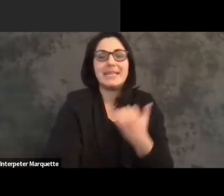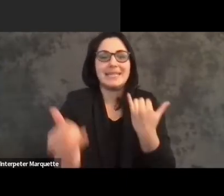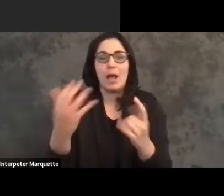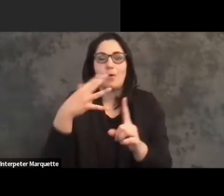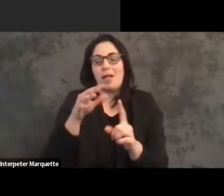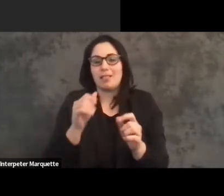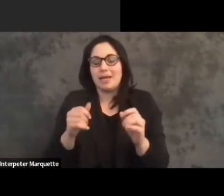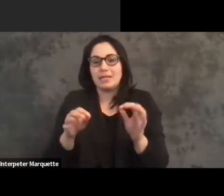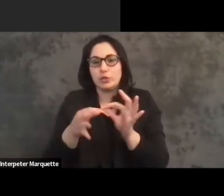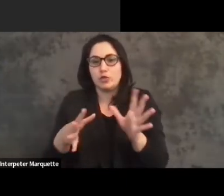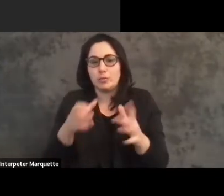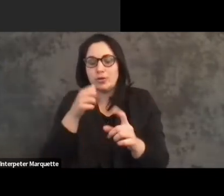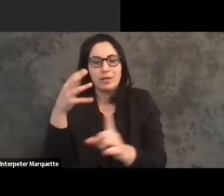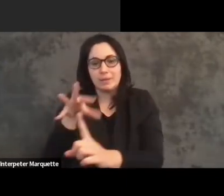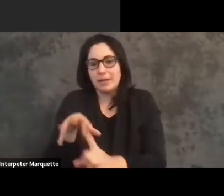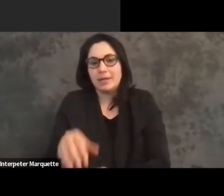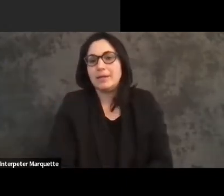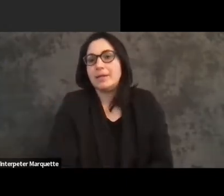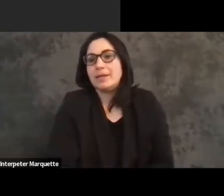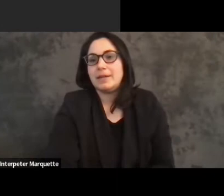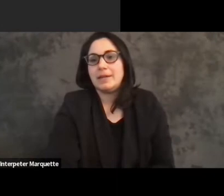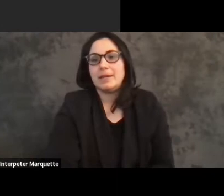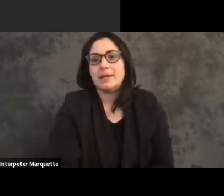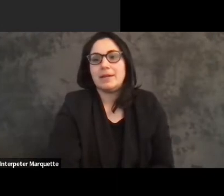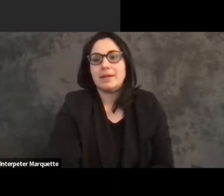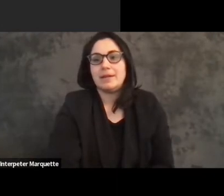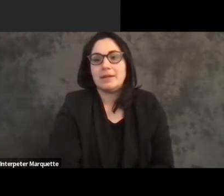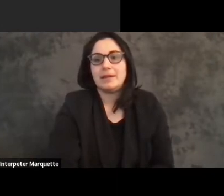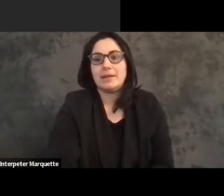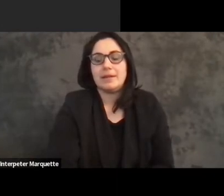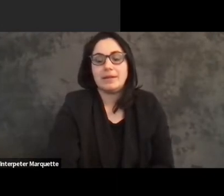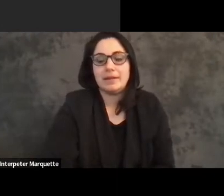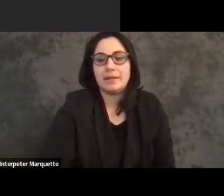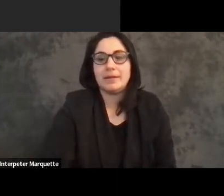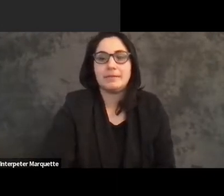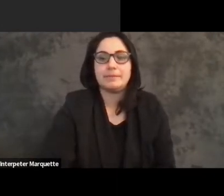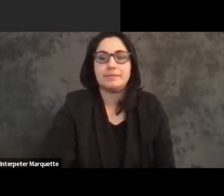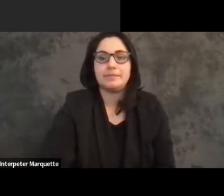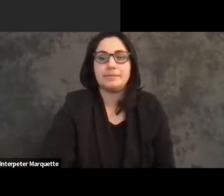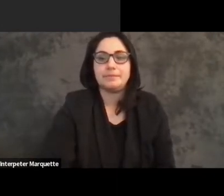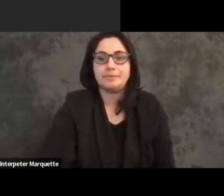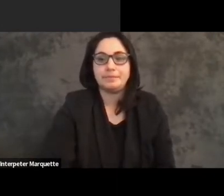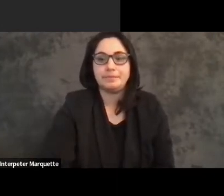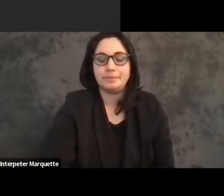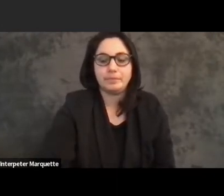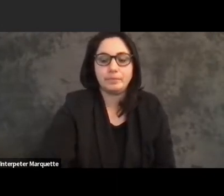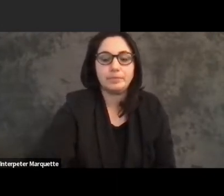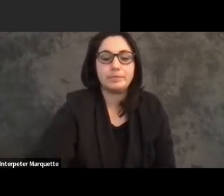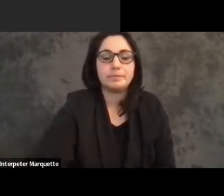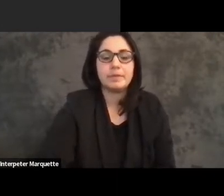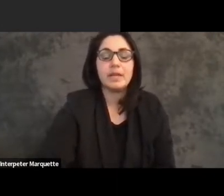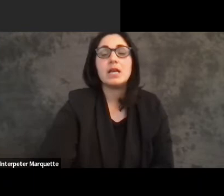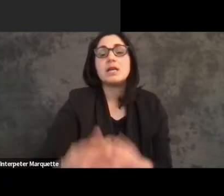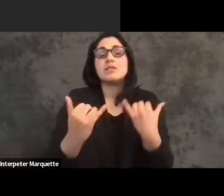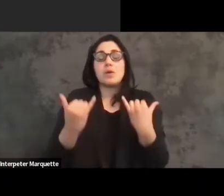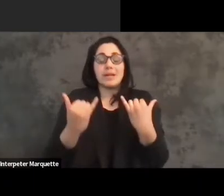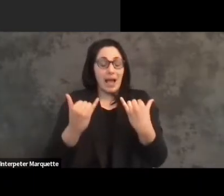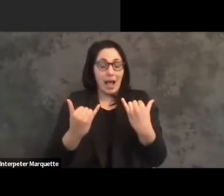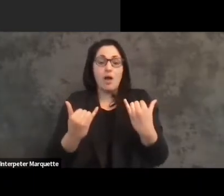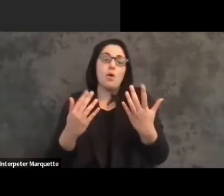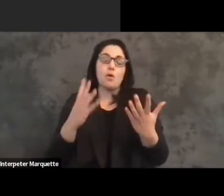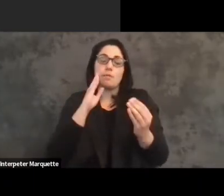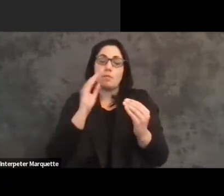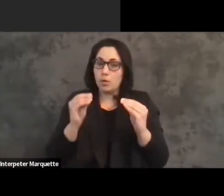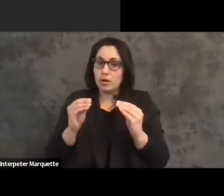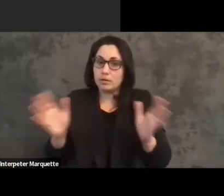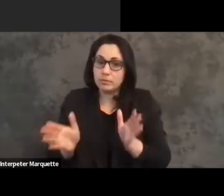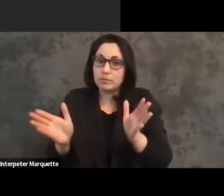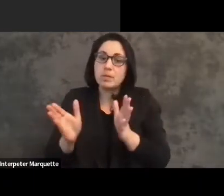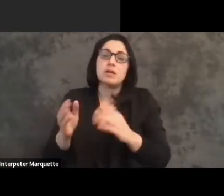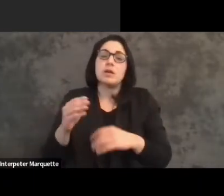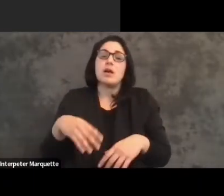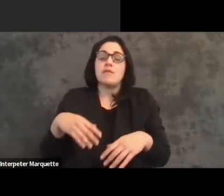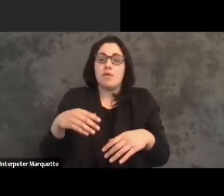Right now, more than ever, in the HIV movement, rooted in our commitment to the meaningful